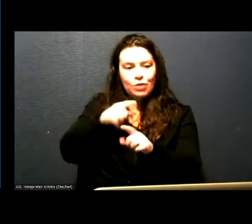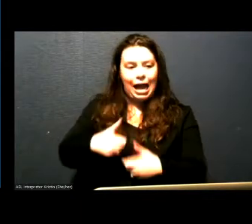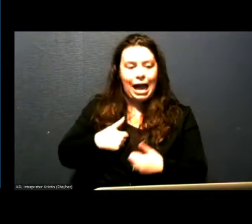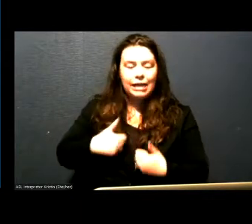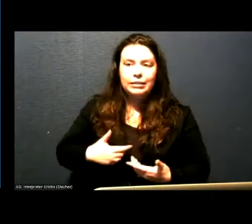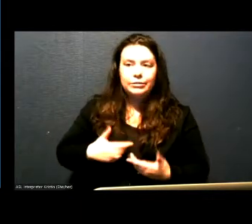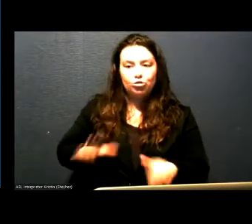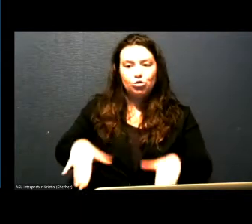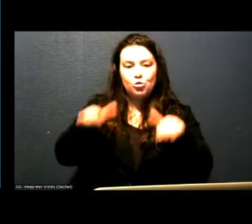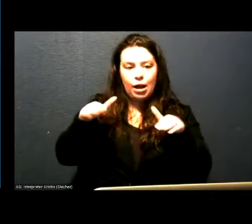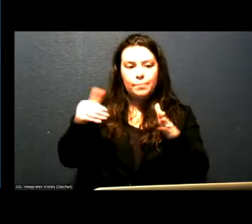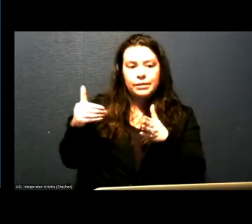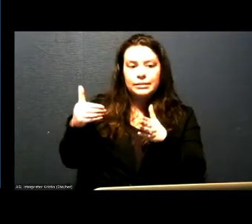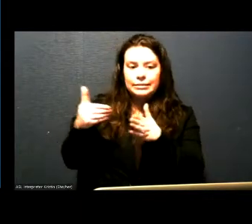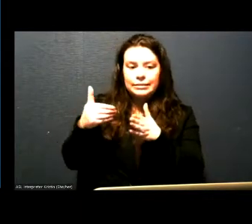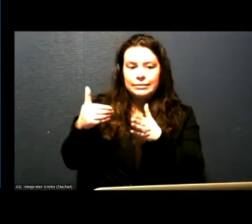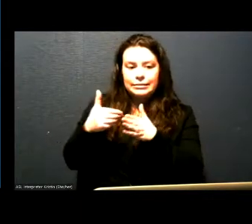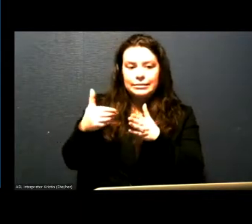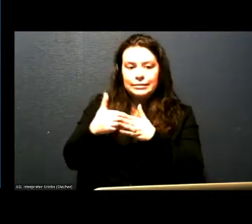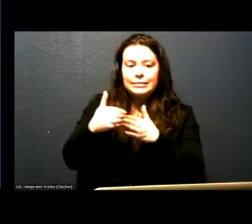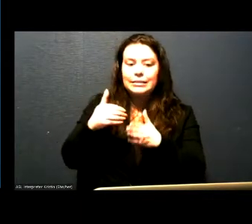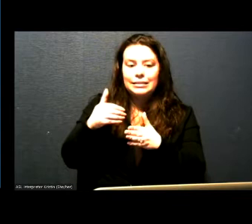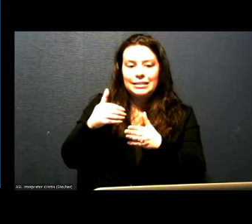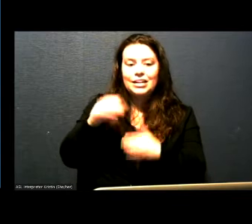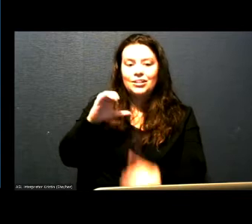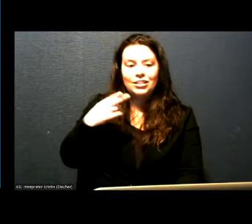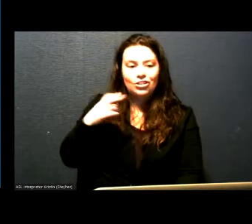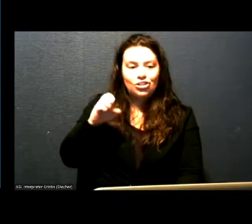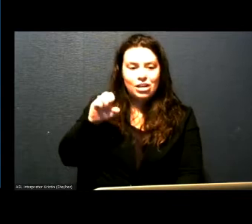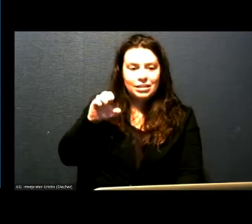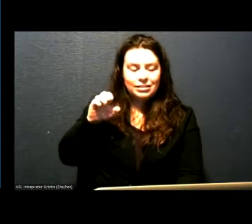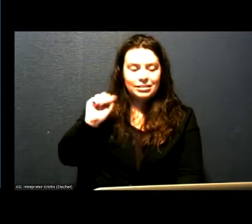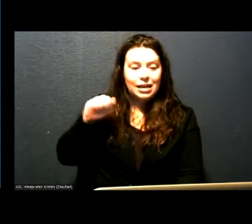the Eastern shore of Maryland, for you Marylanders out there in the audience. If anyone's from Eastern shore